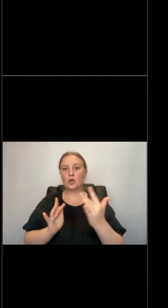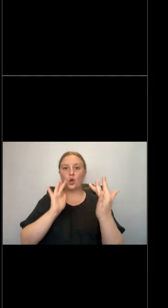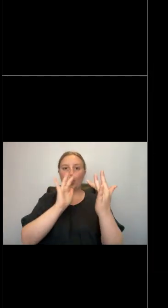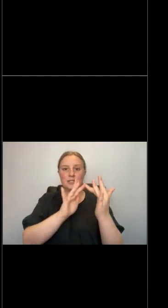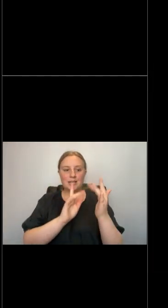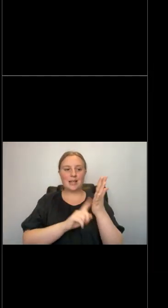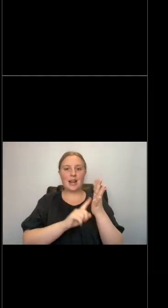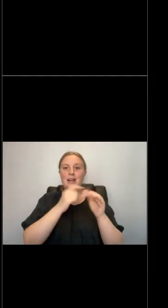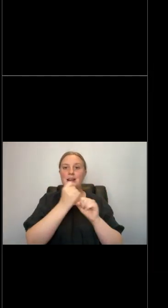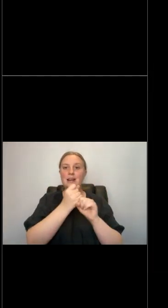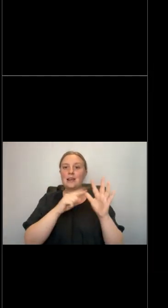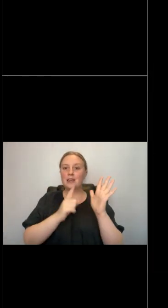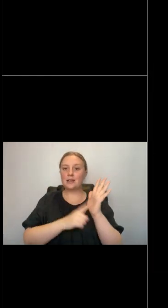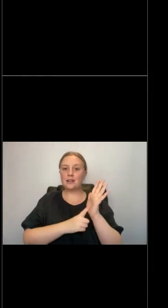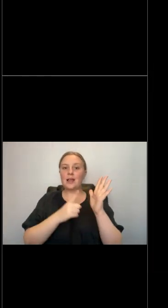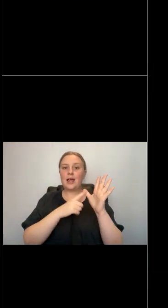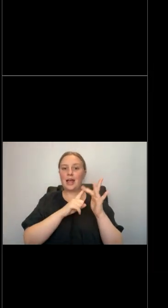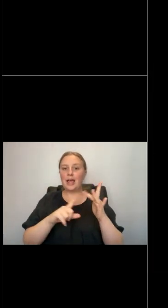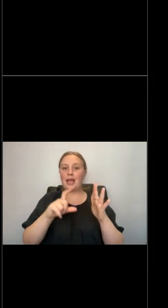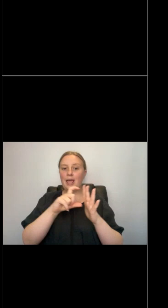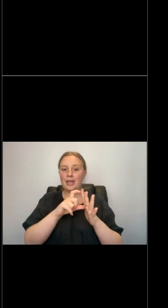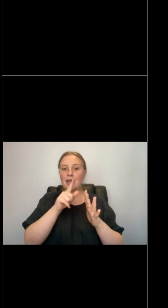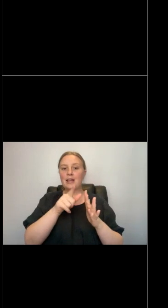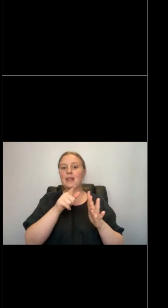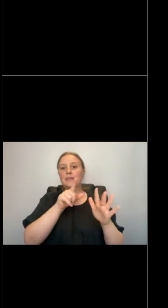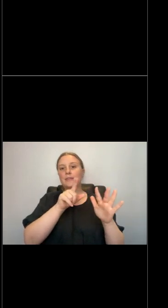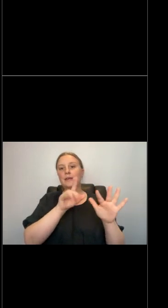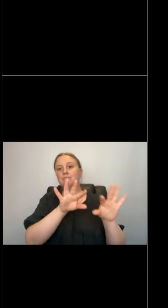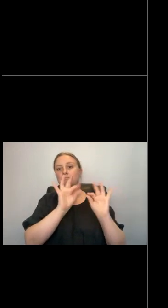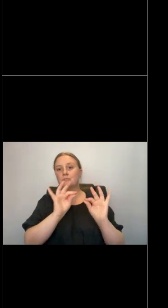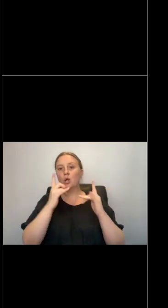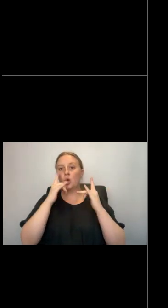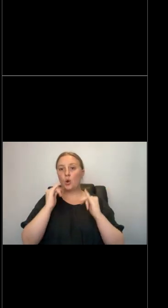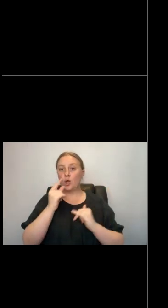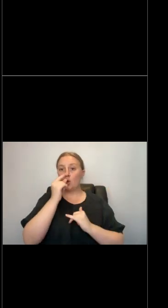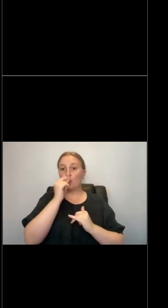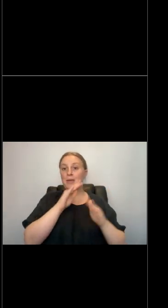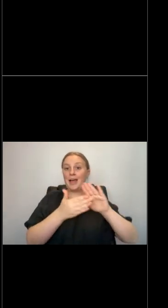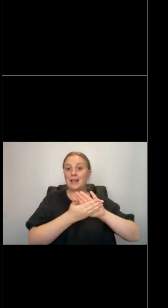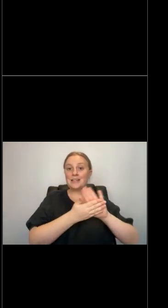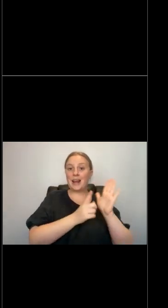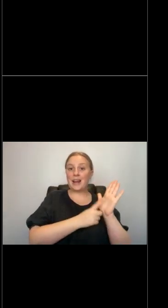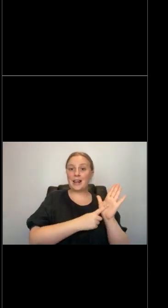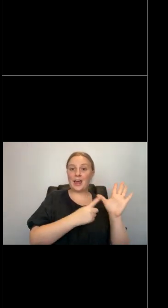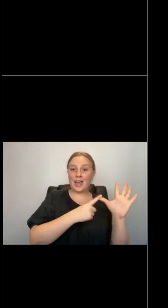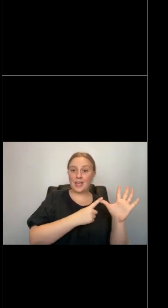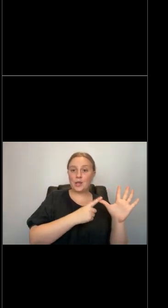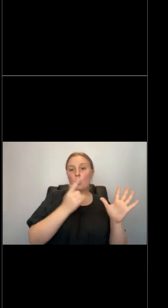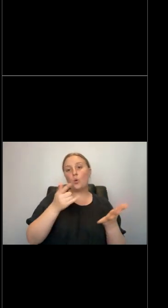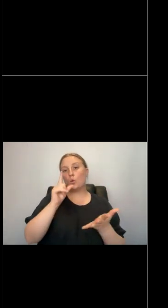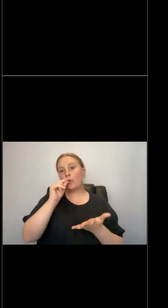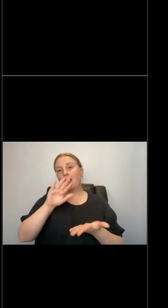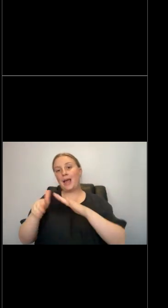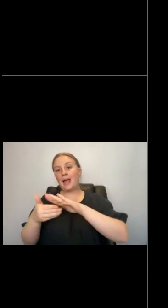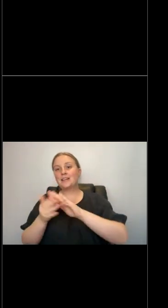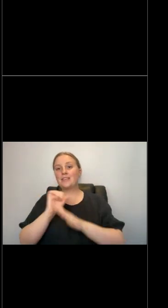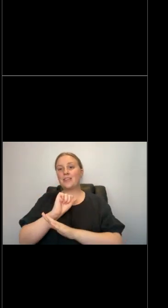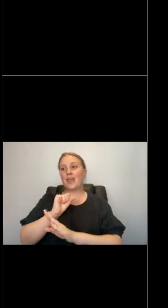with the assistance of Legal Aid. It might be a legal aid lawyer. It might be a preferred supplier. An important thing is lawyers